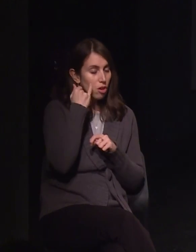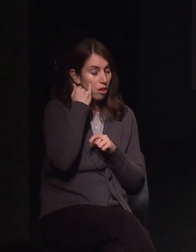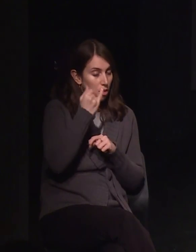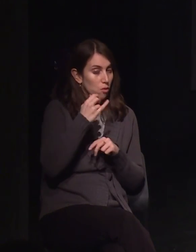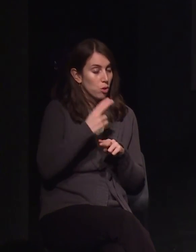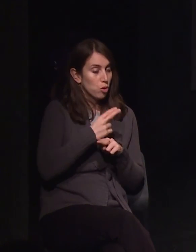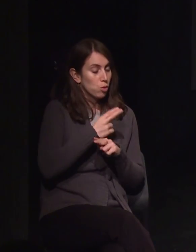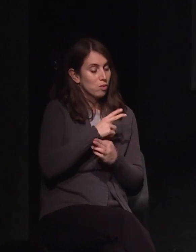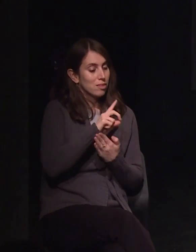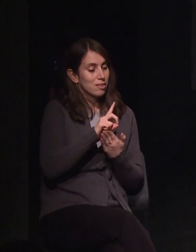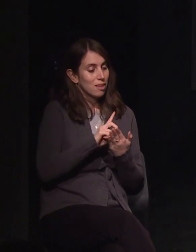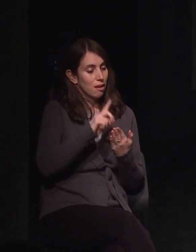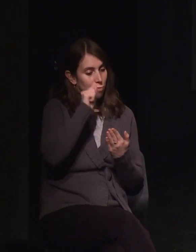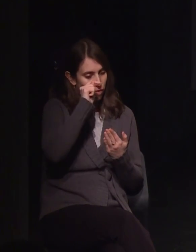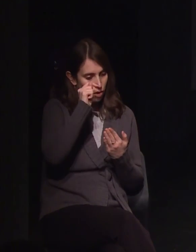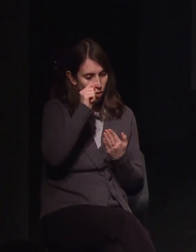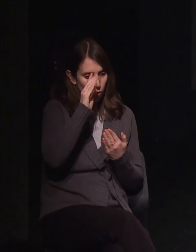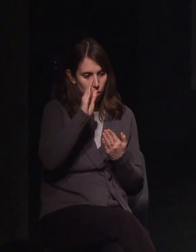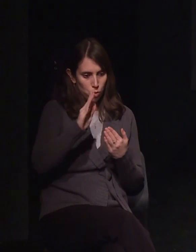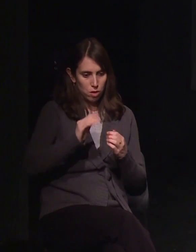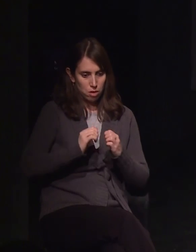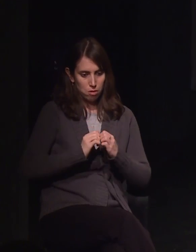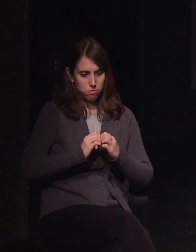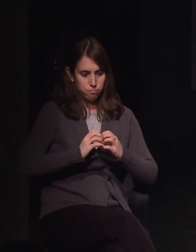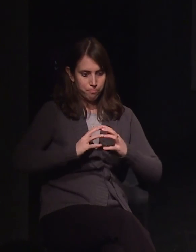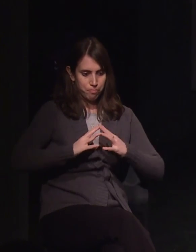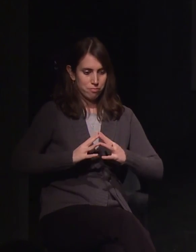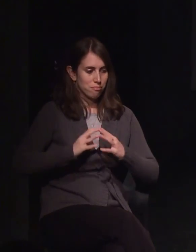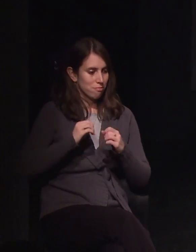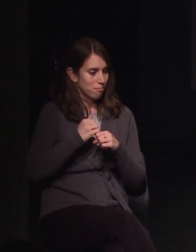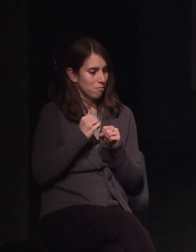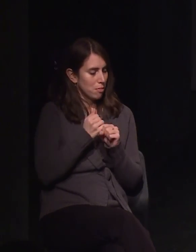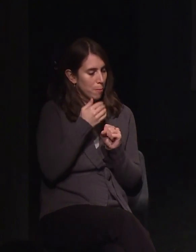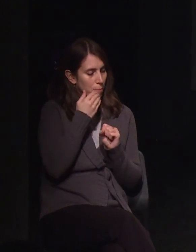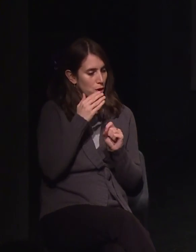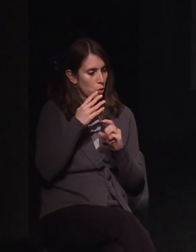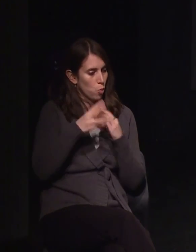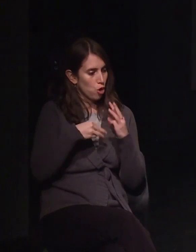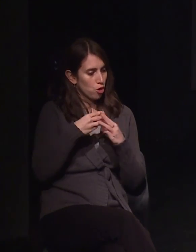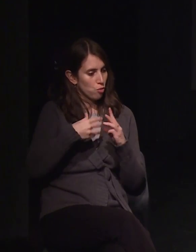world around us, and it started with asking children how to design their own school.